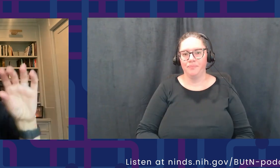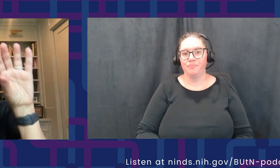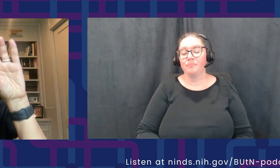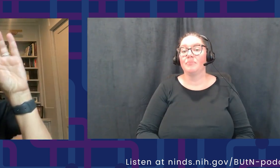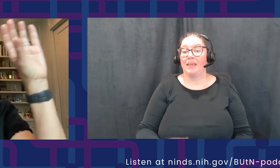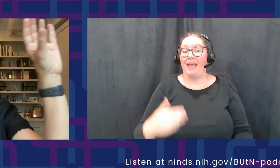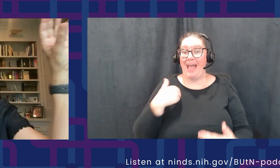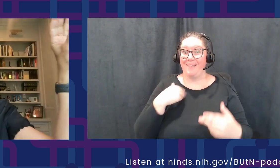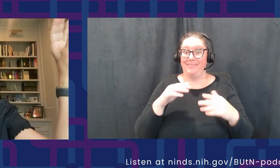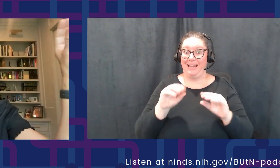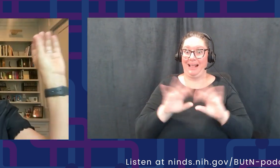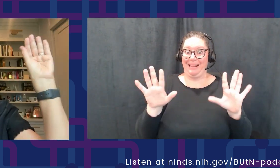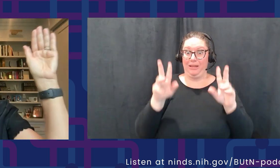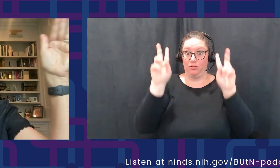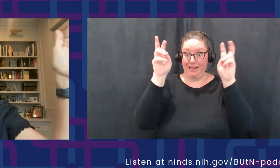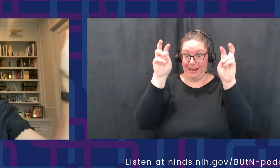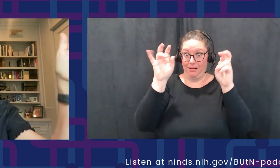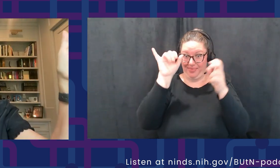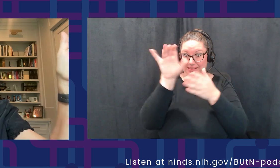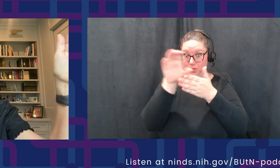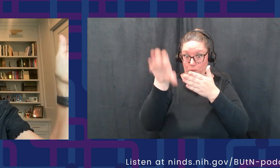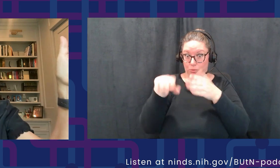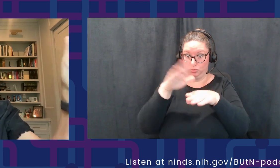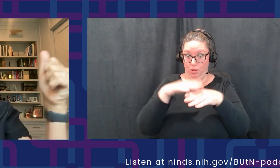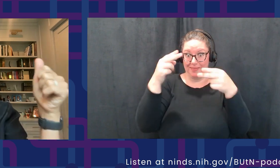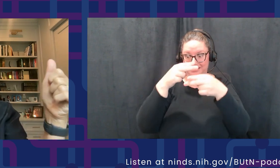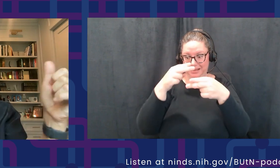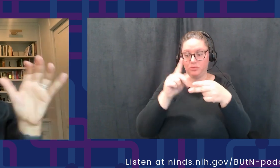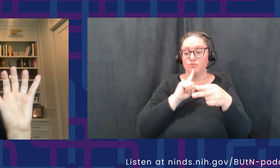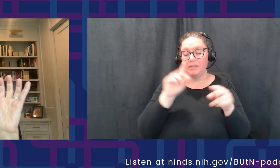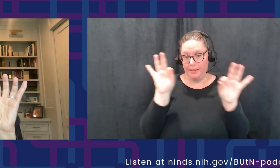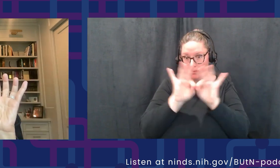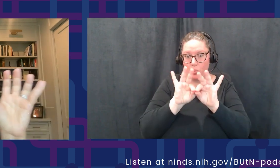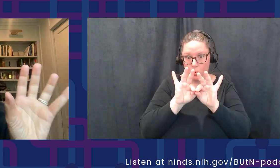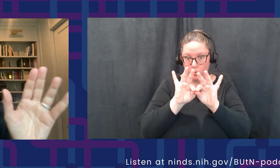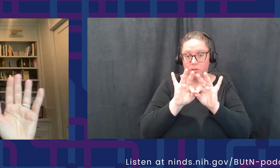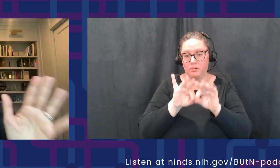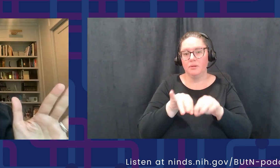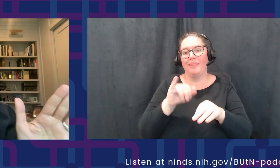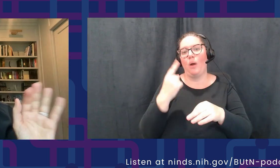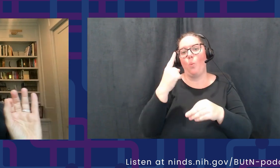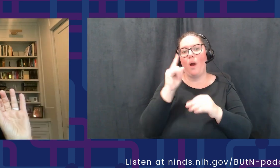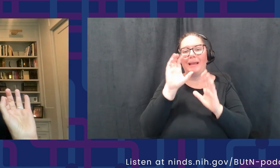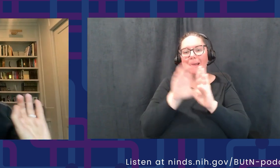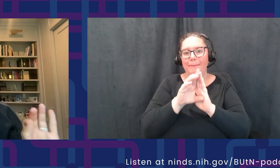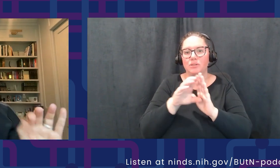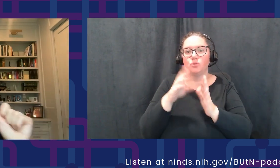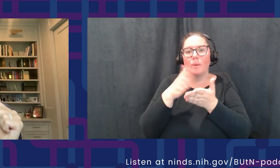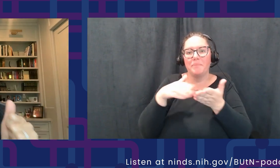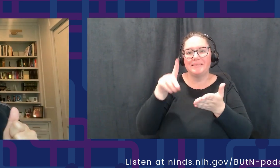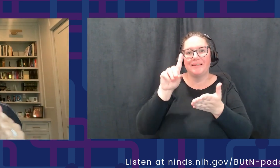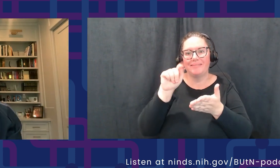Having a clear title that's the conclusion on the slide is really important. The one image or piece of data that's supported, that's great.